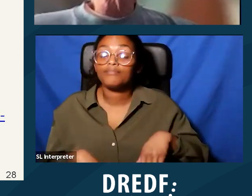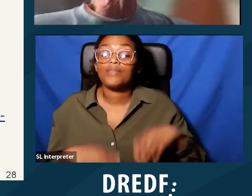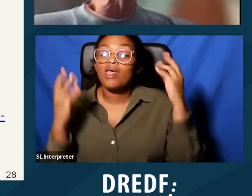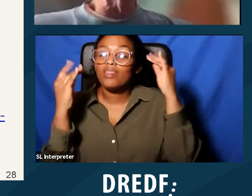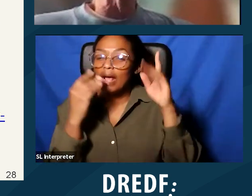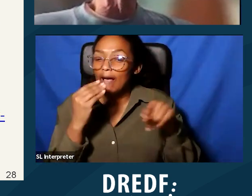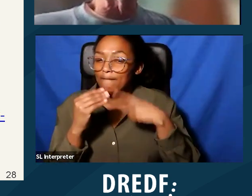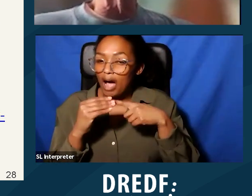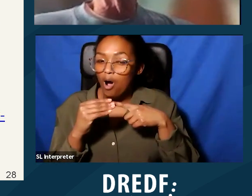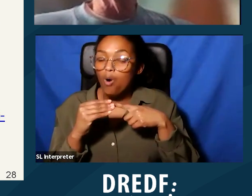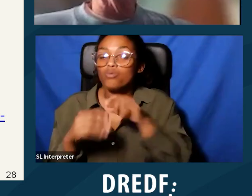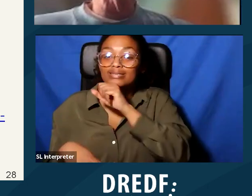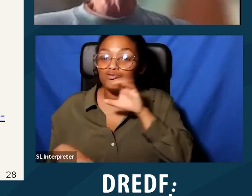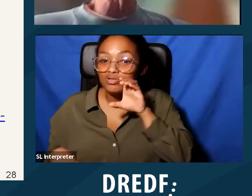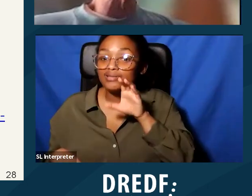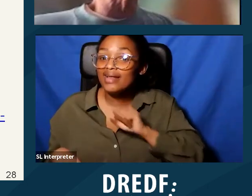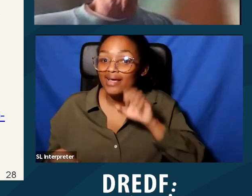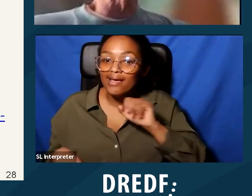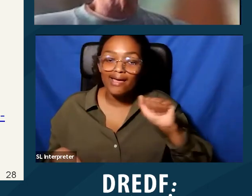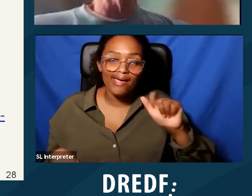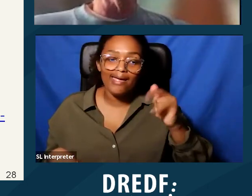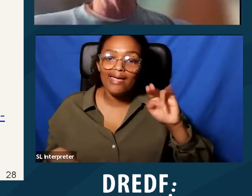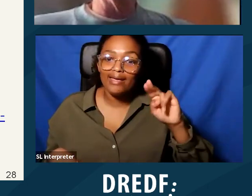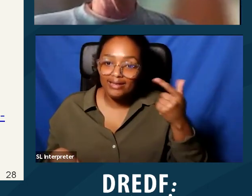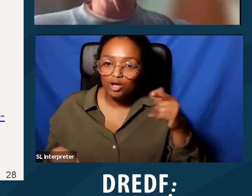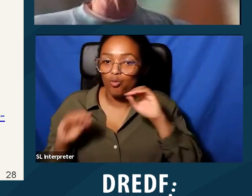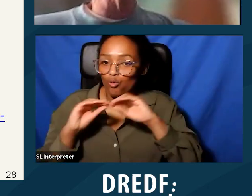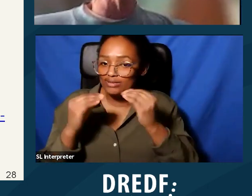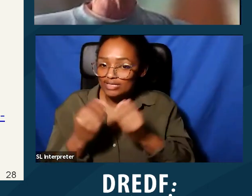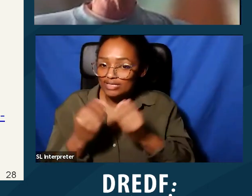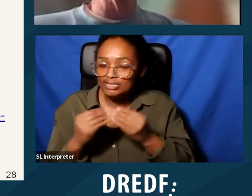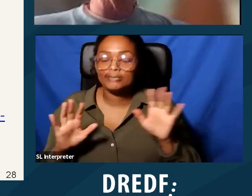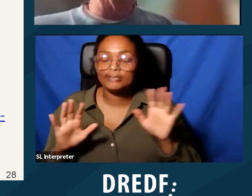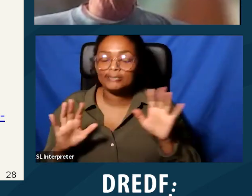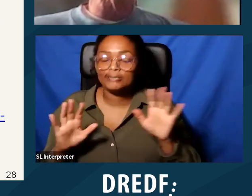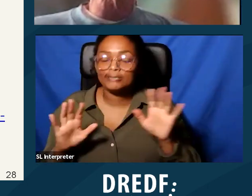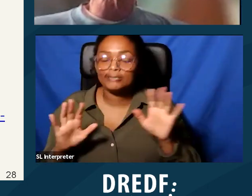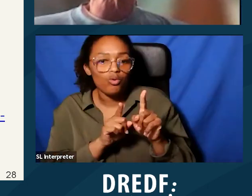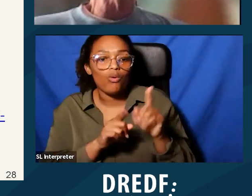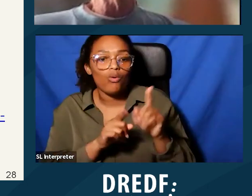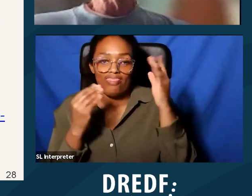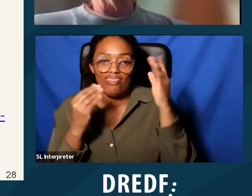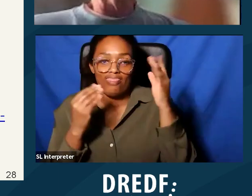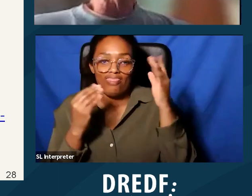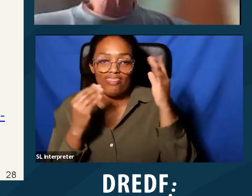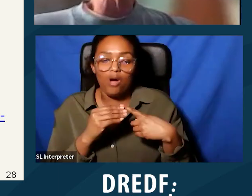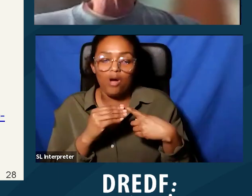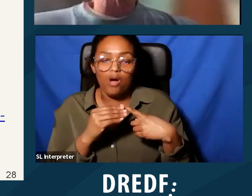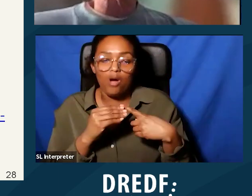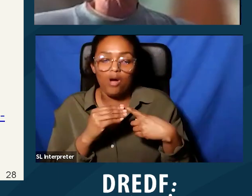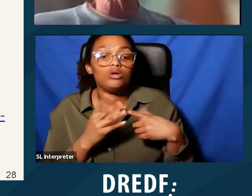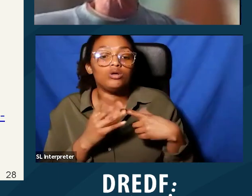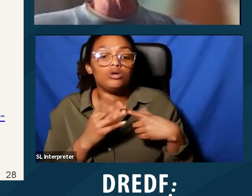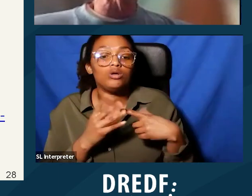organizations. Also, think about social organizations that you might be part of or